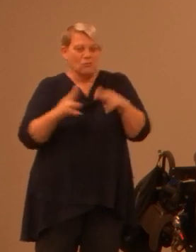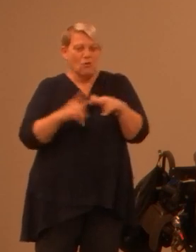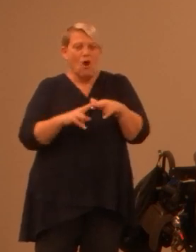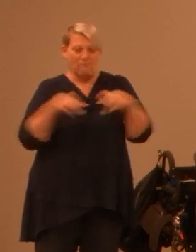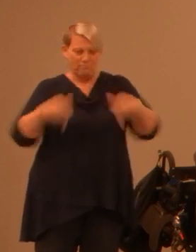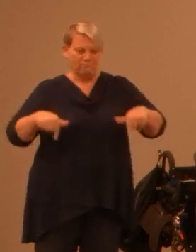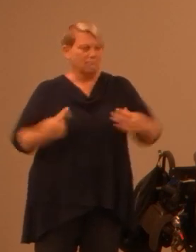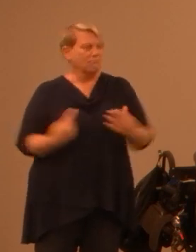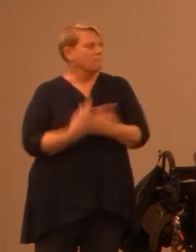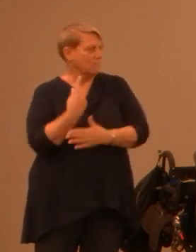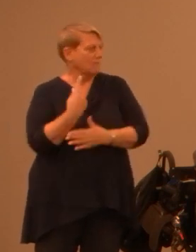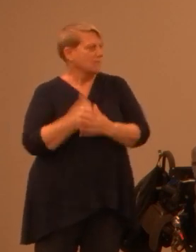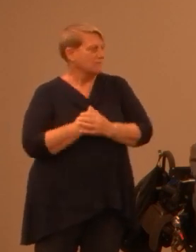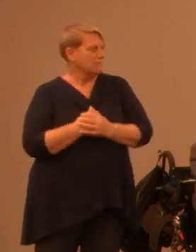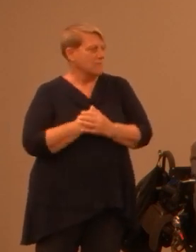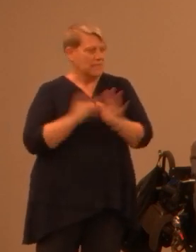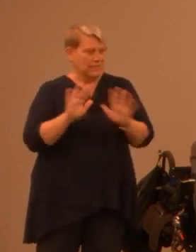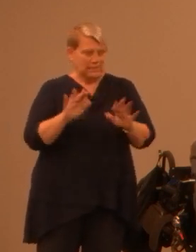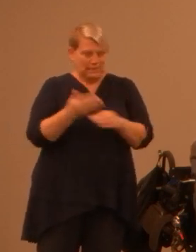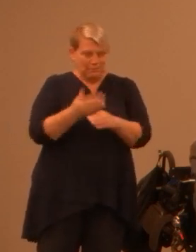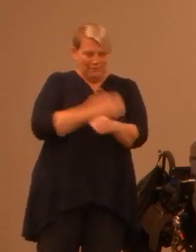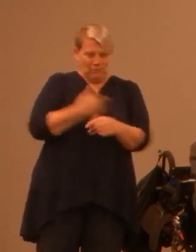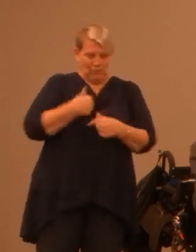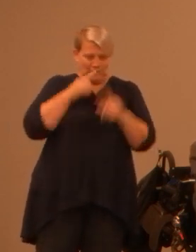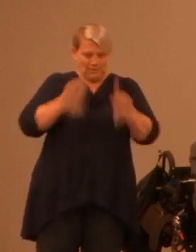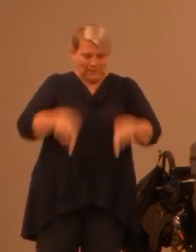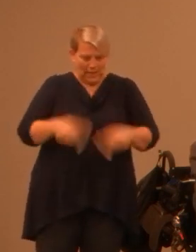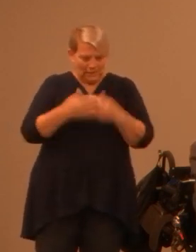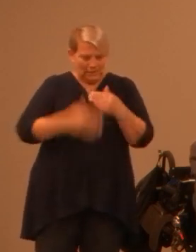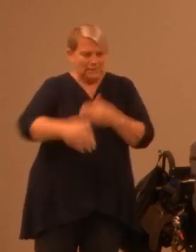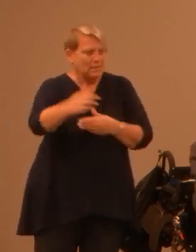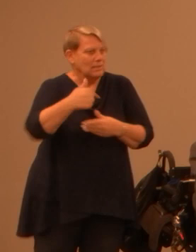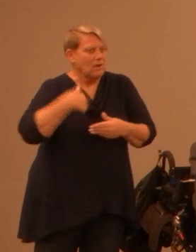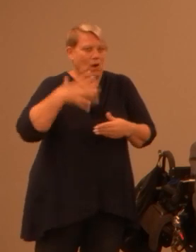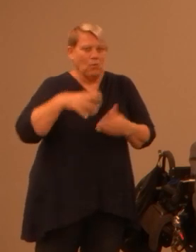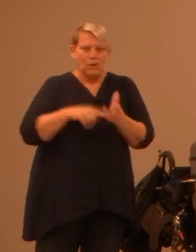And before I kind of go into the award, I'd also just like to congratulate all